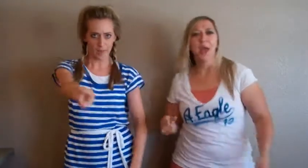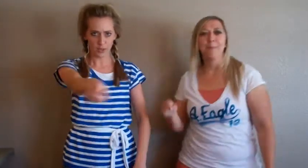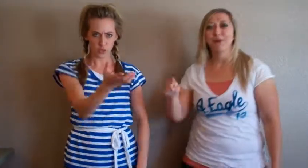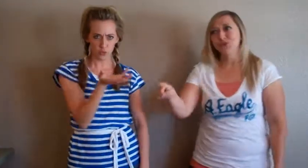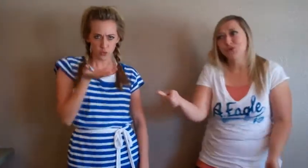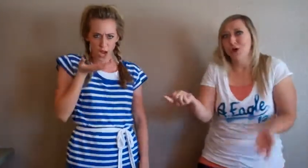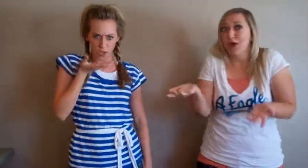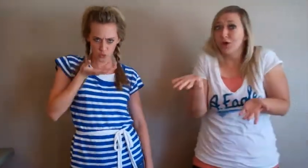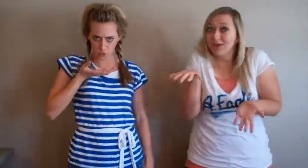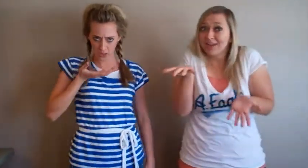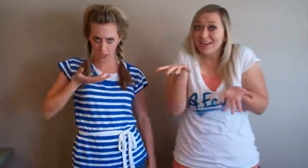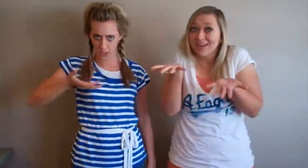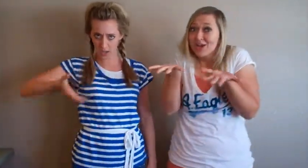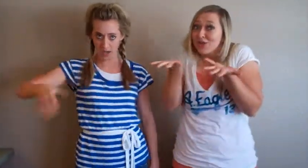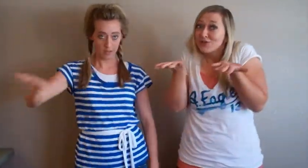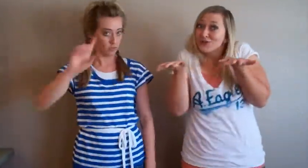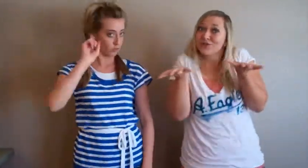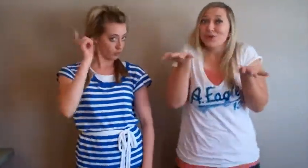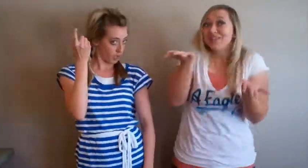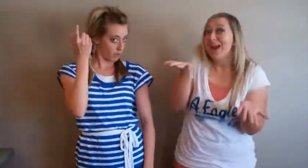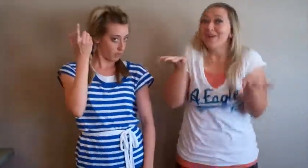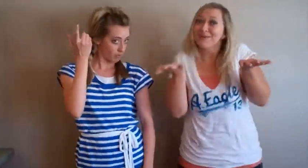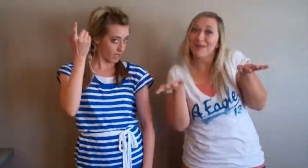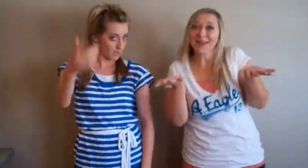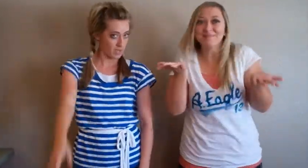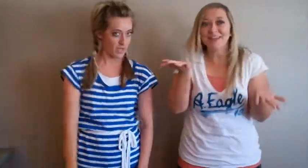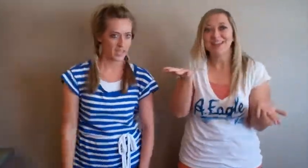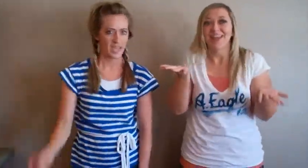But you got cookie So share it maybe